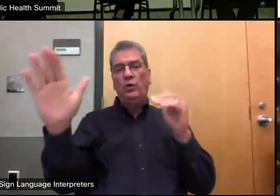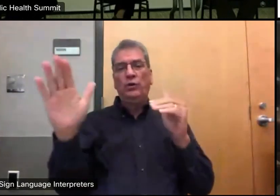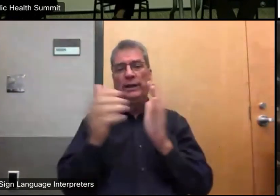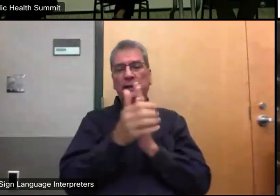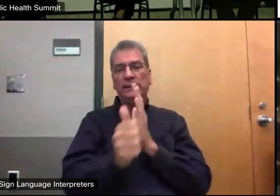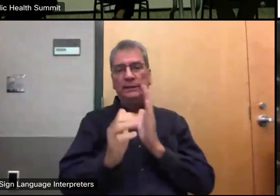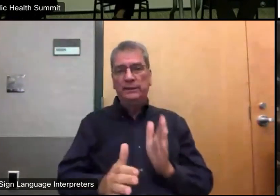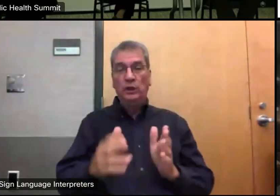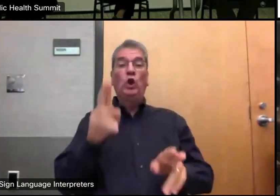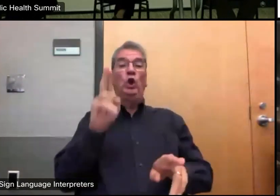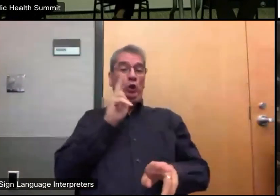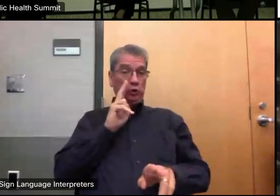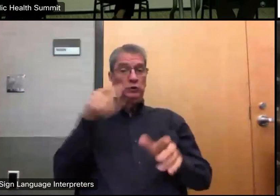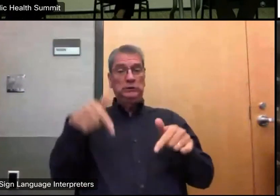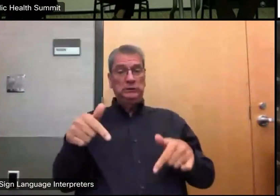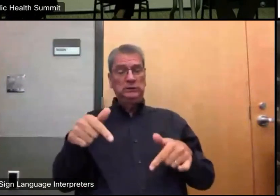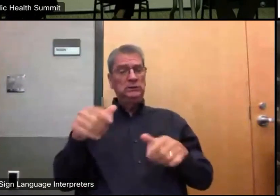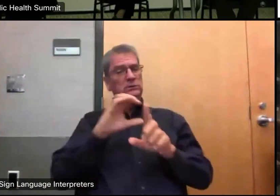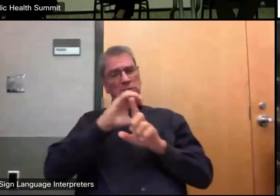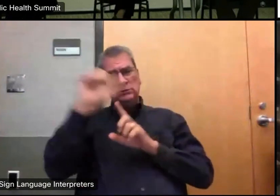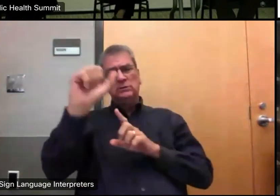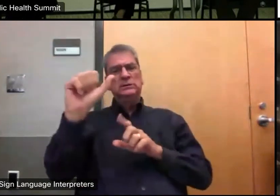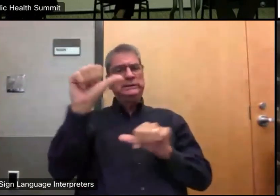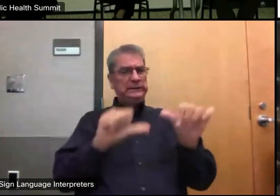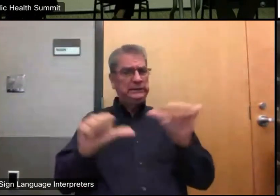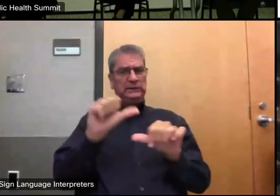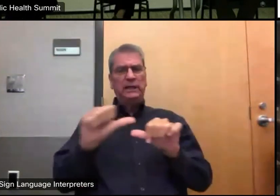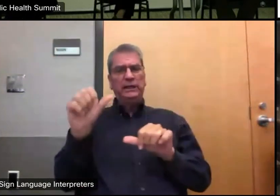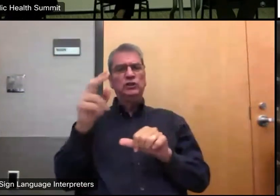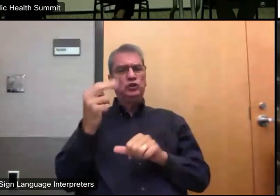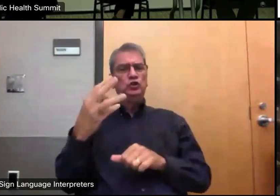outstanding science journalists. And so I don't I certainly don't want to discount that